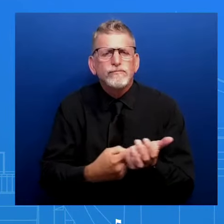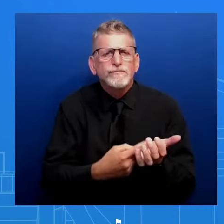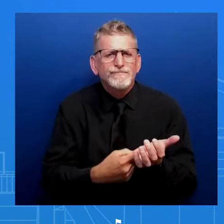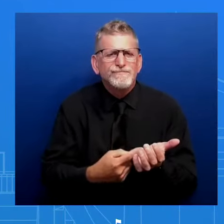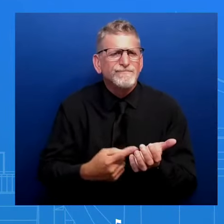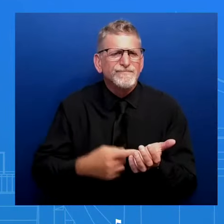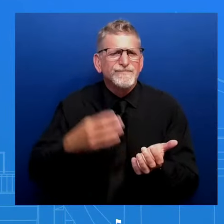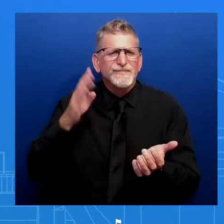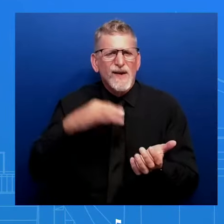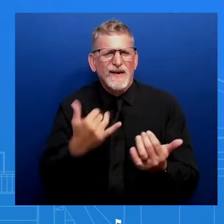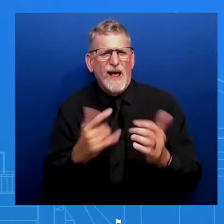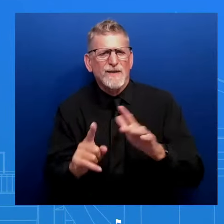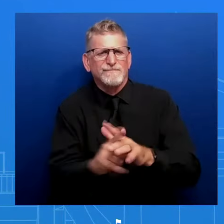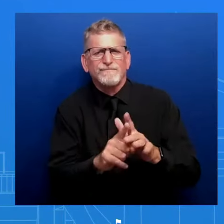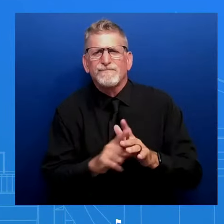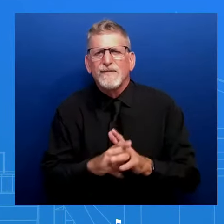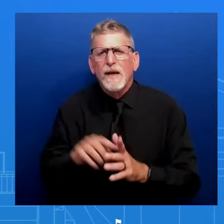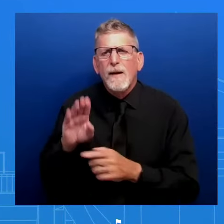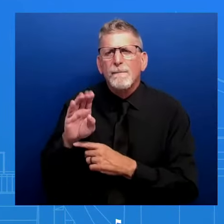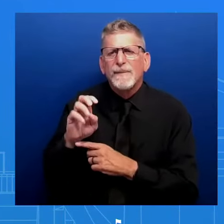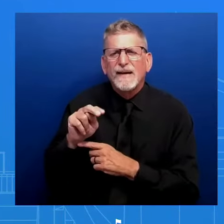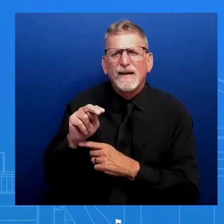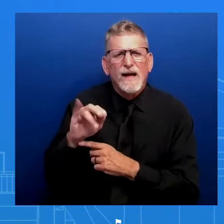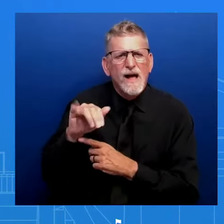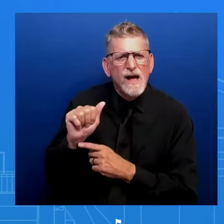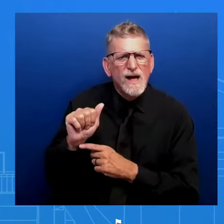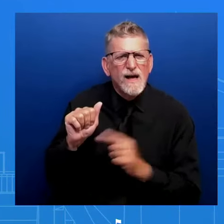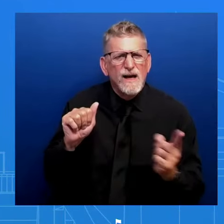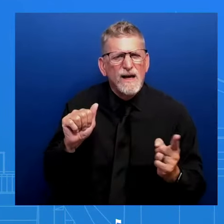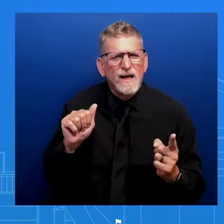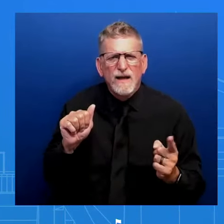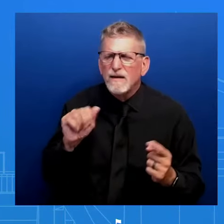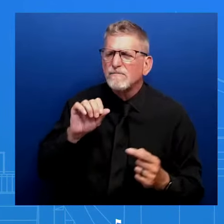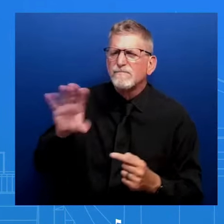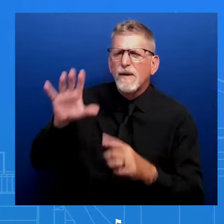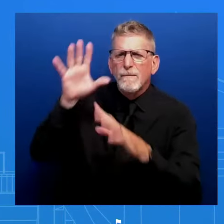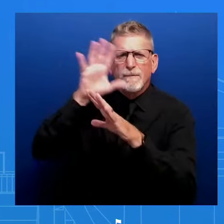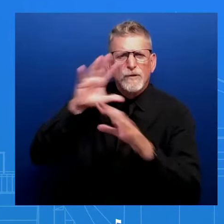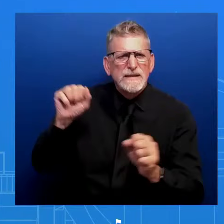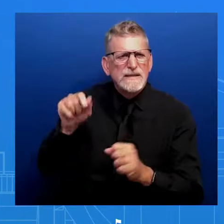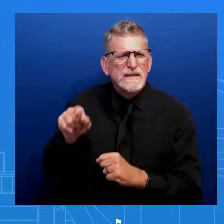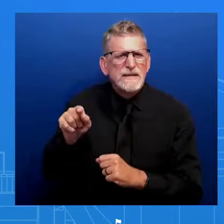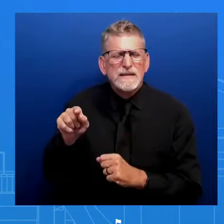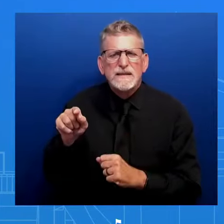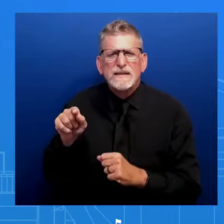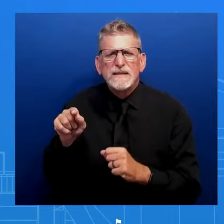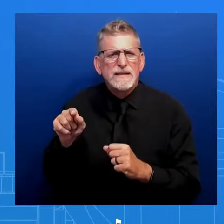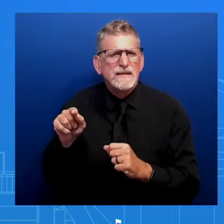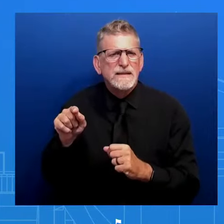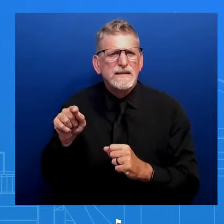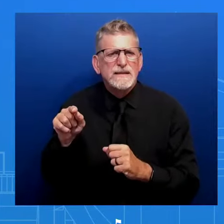in those regional discussions at all? Mr. Kirby: Regional discussions about? The Press: Niger. Mr. Kirby: Niger. I'm not aware of any specific regional discussions on Niger.